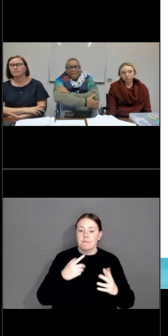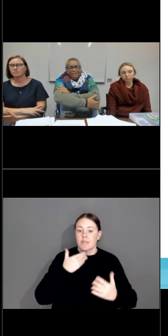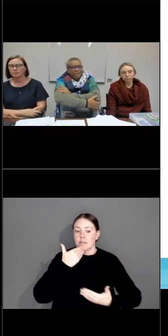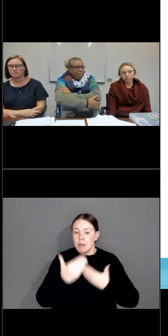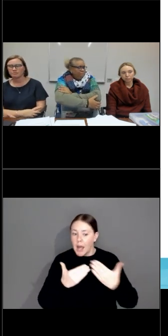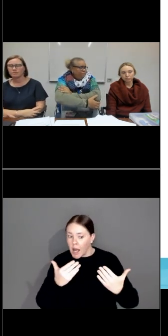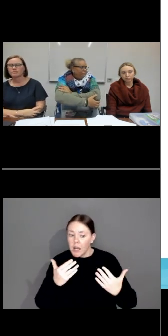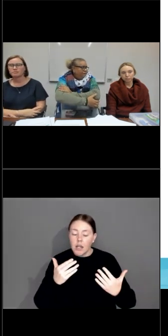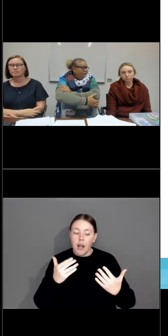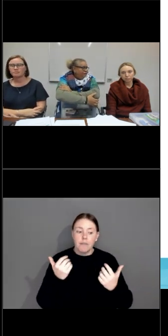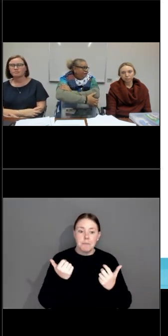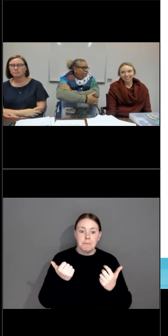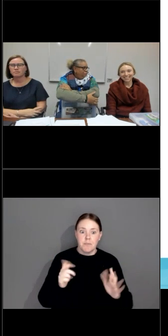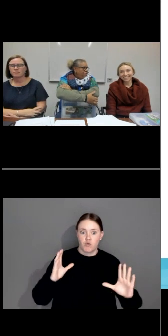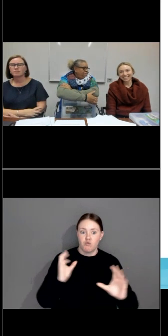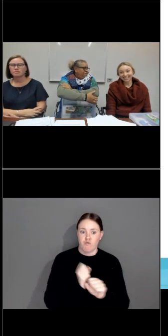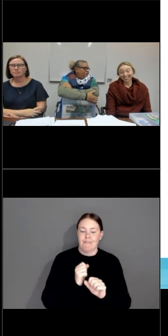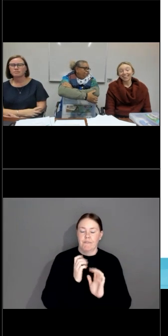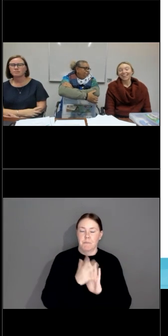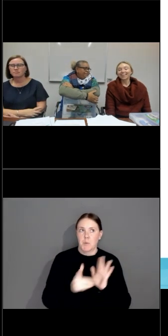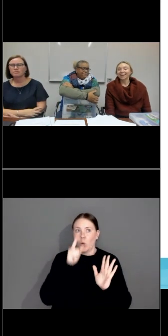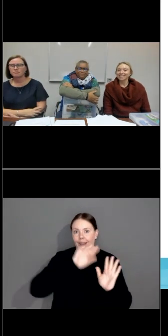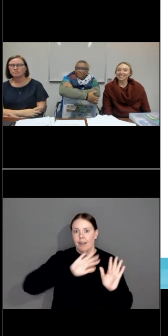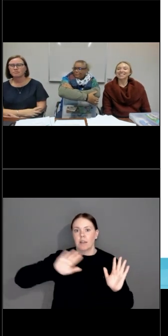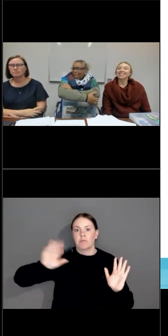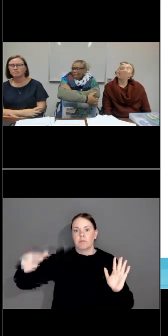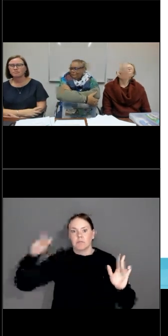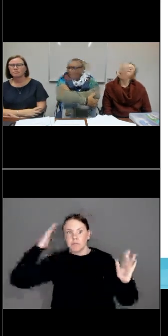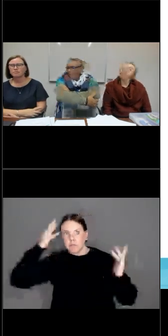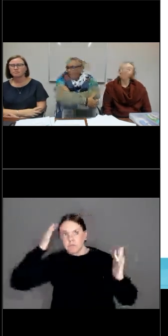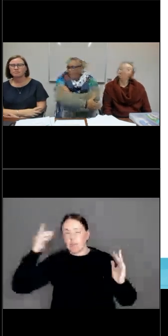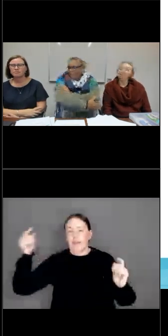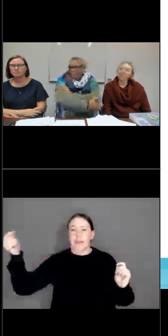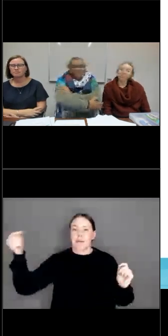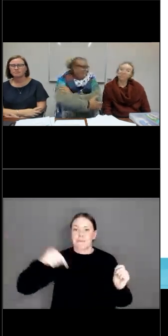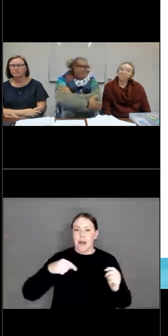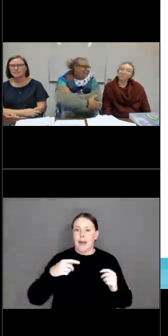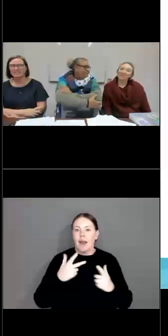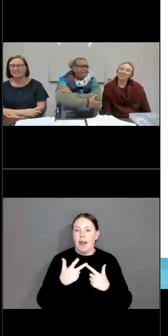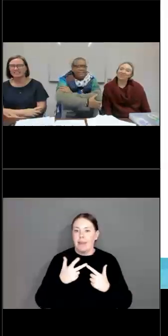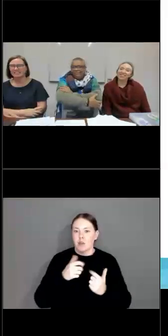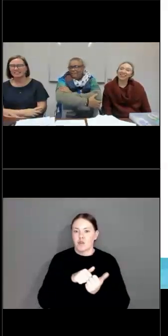it done before an hour would you say that for yes how about do yeah how about yourself Neil